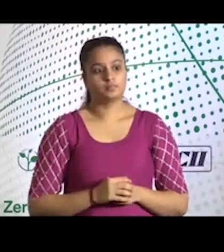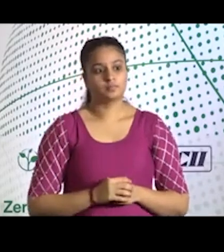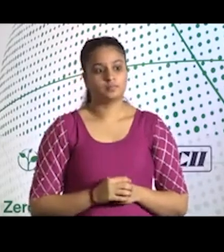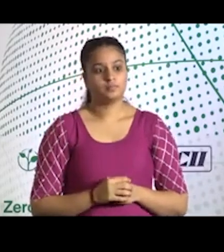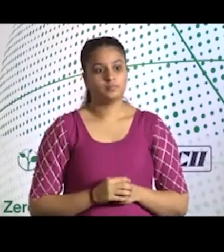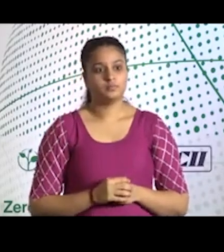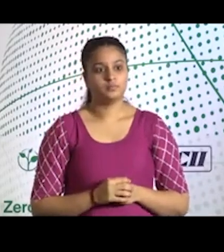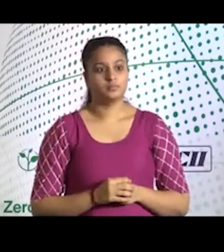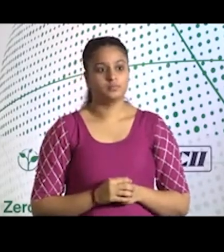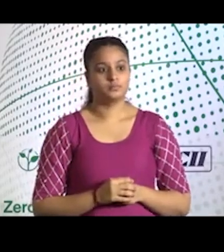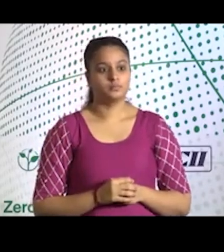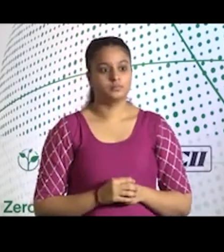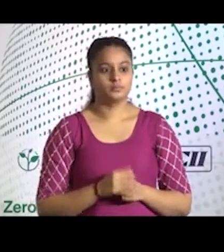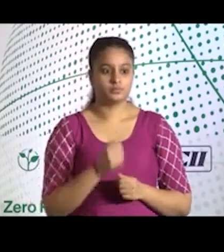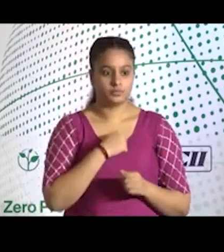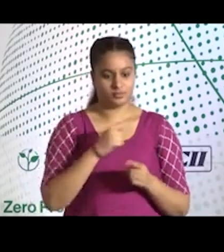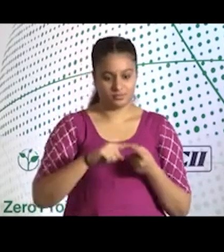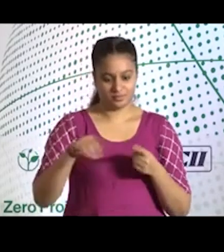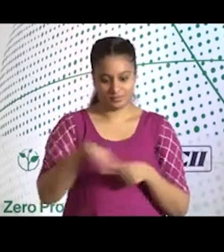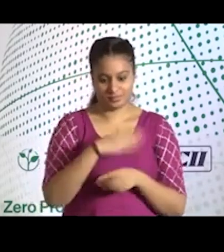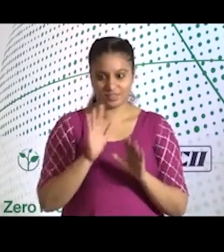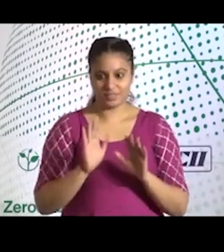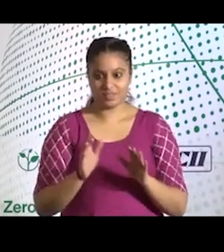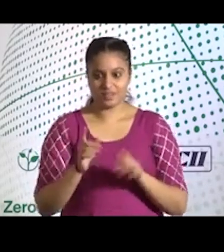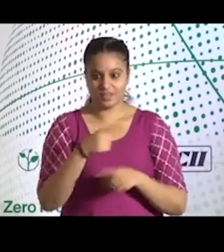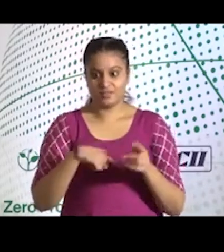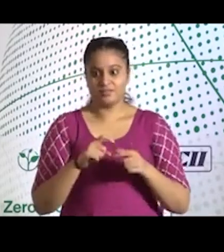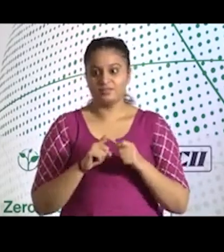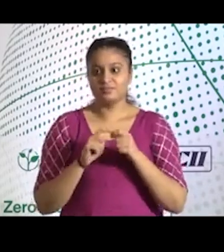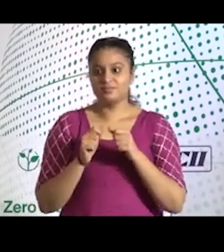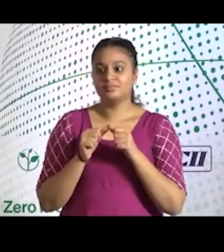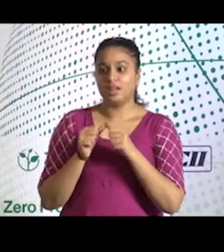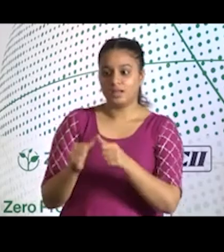of maybe wearing my engineer hat for just answering this question.